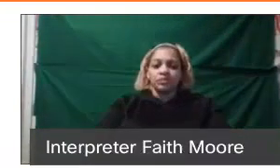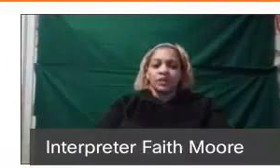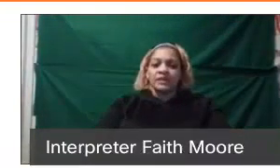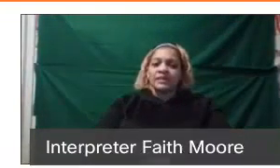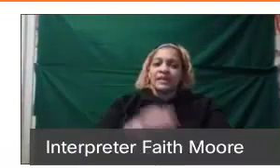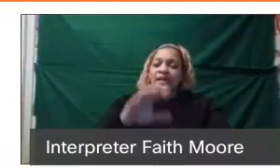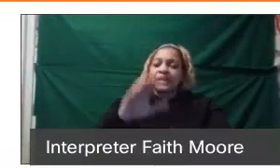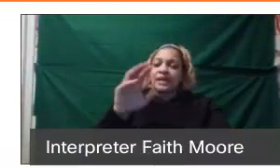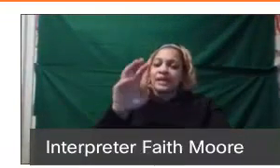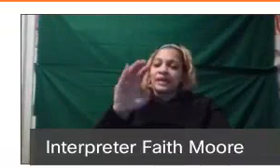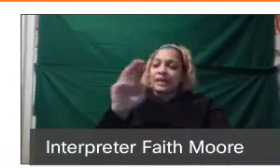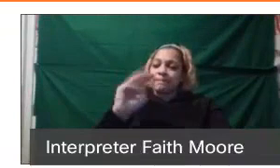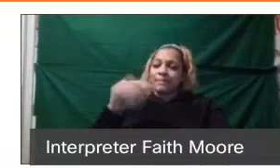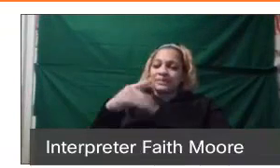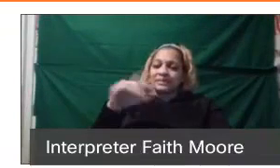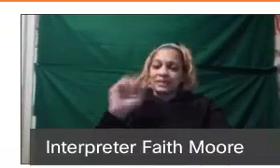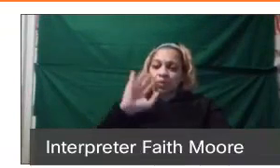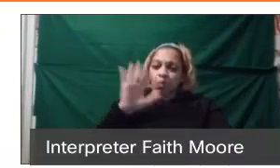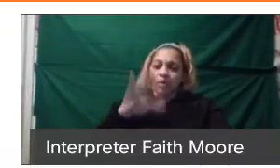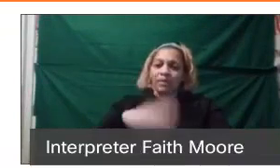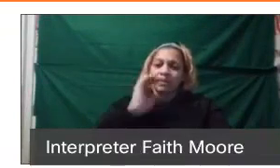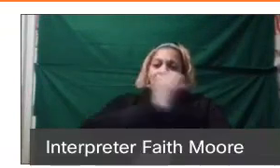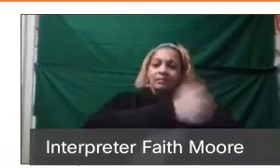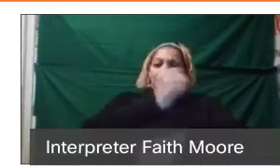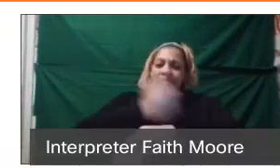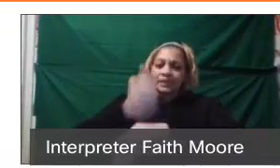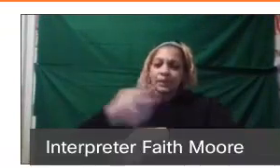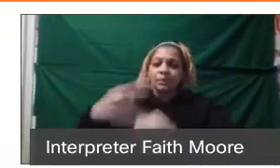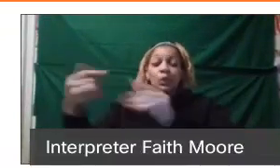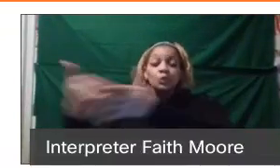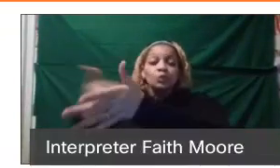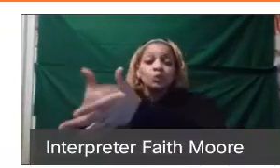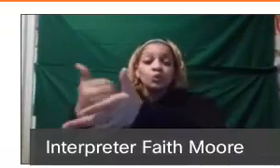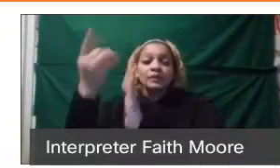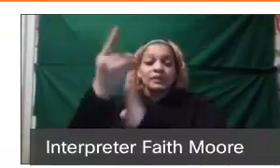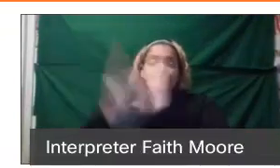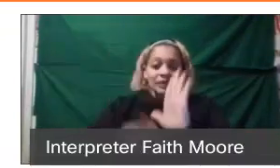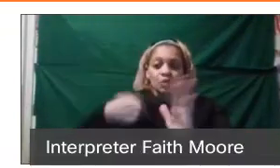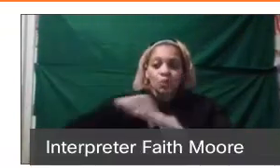This is something new to the design. We've really been focusing hard on how to eliminate.